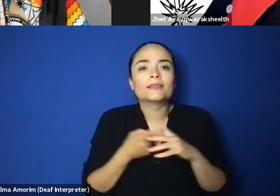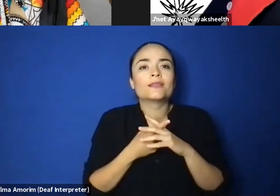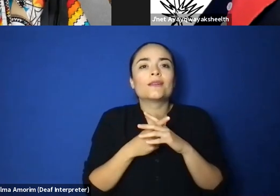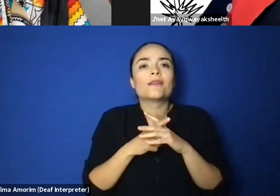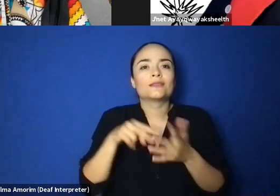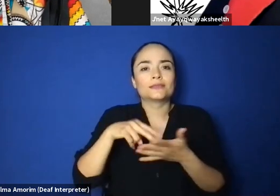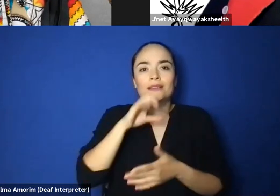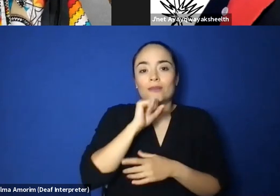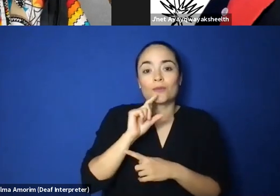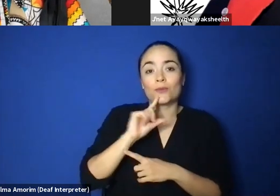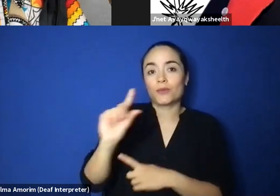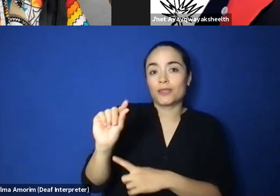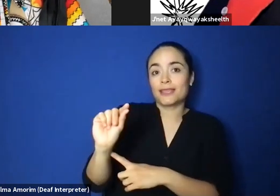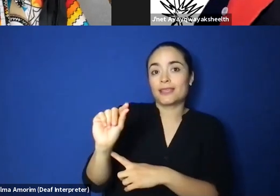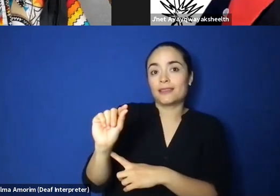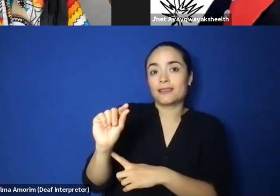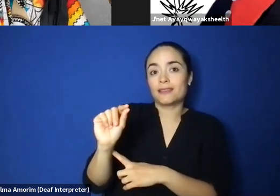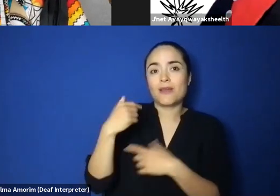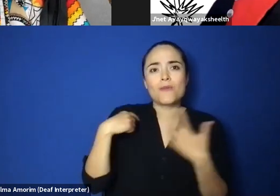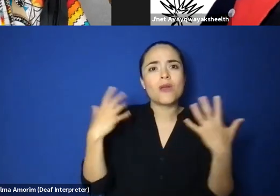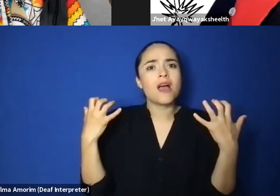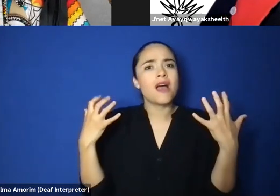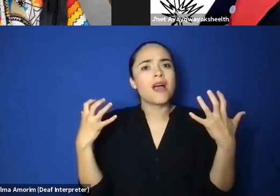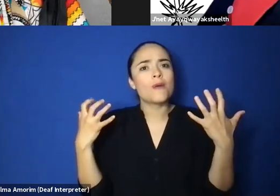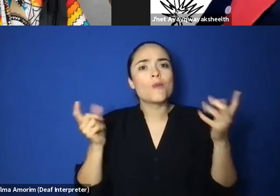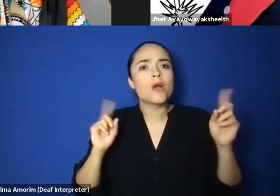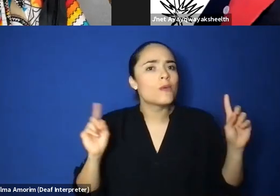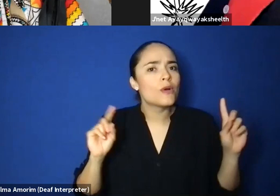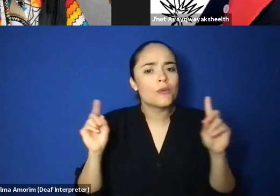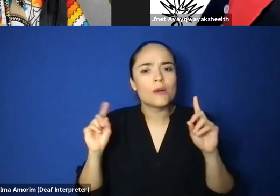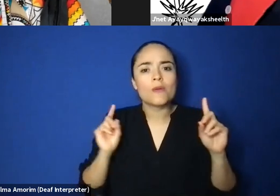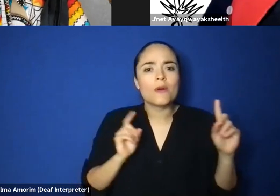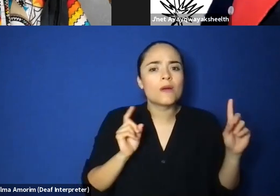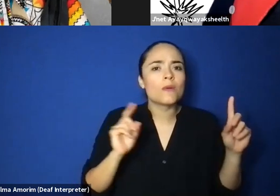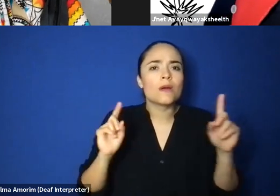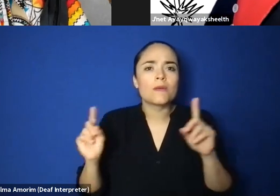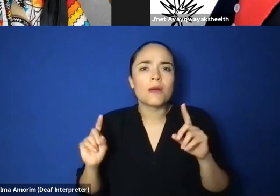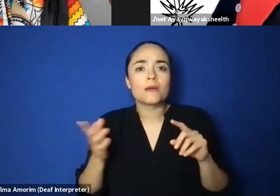So that's part of that legacy. So part of my role is to make sure that my kids, they can learn how to